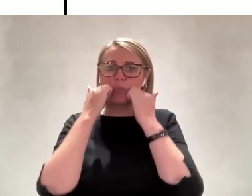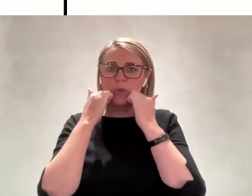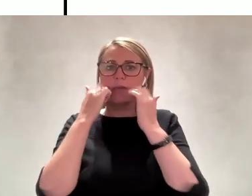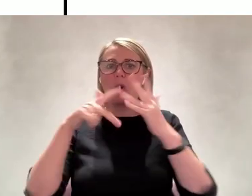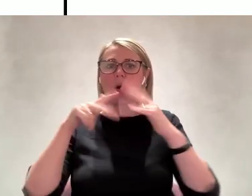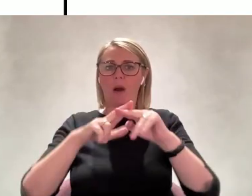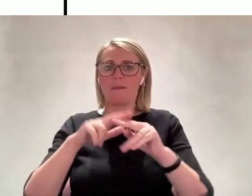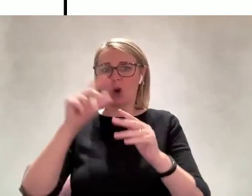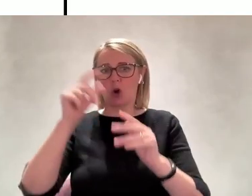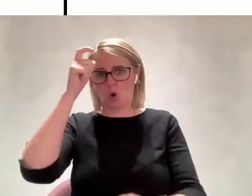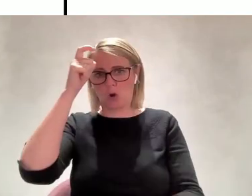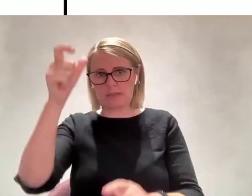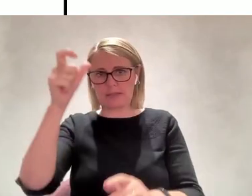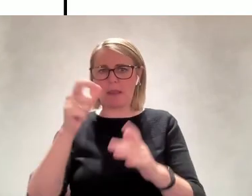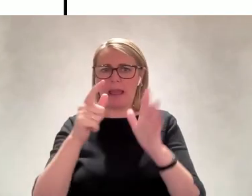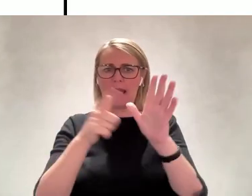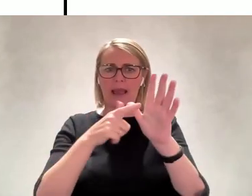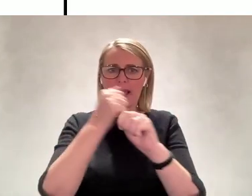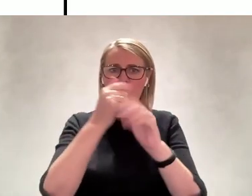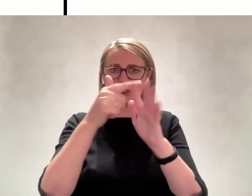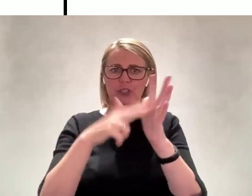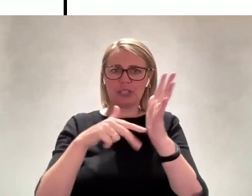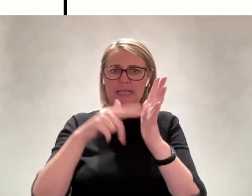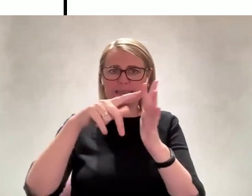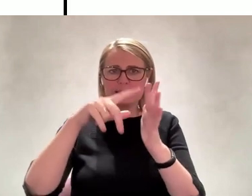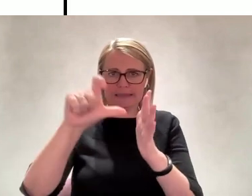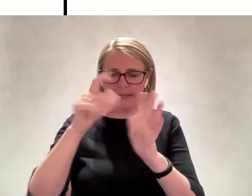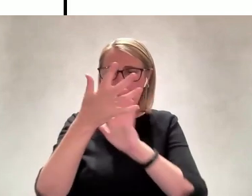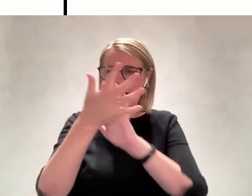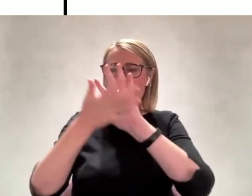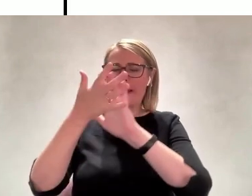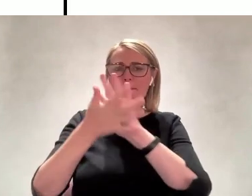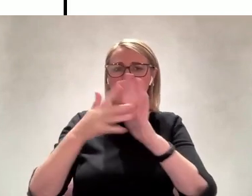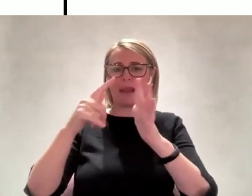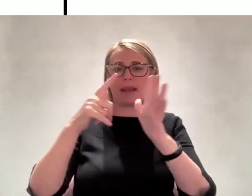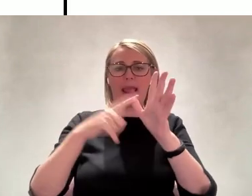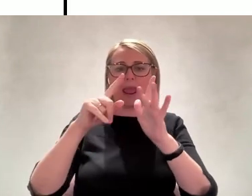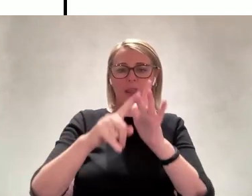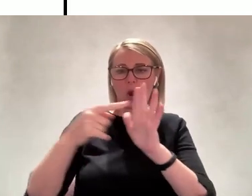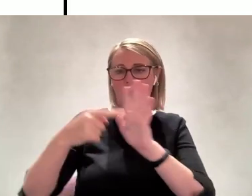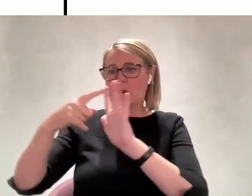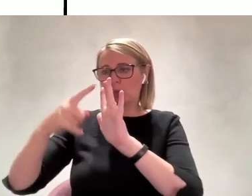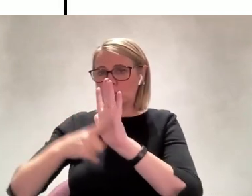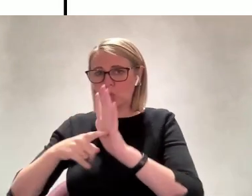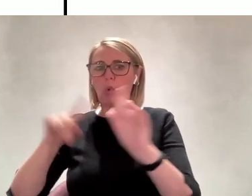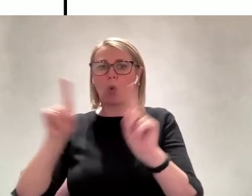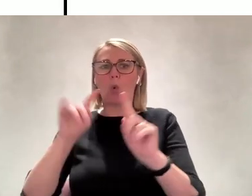When I say agentic AI, I'm referring to AI tools or systems